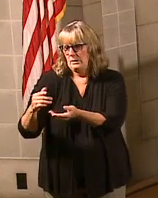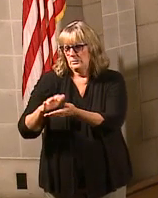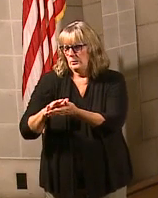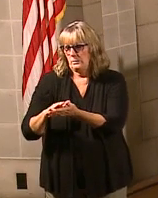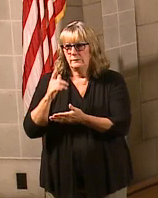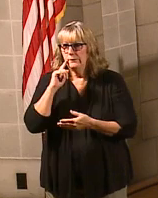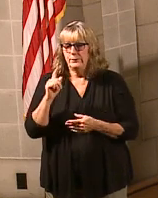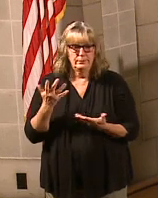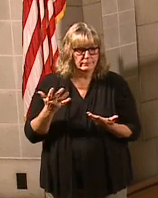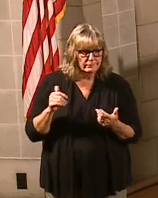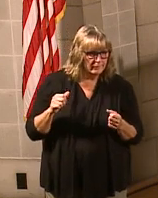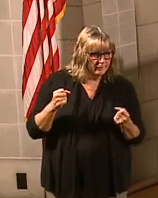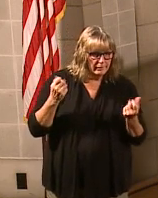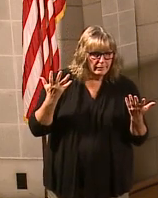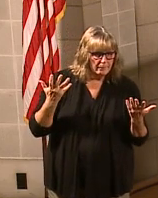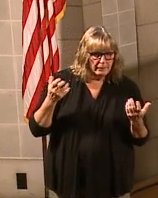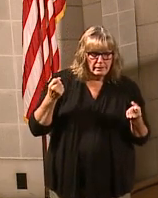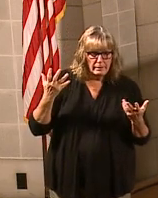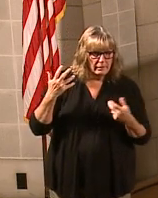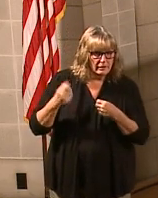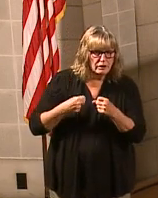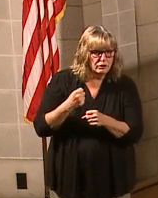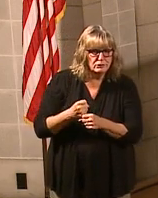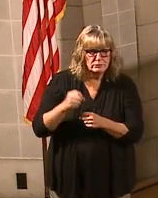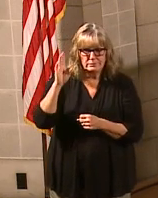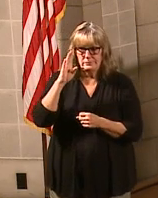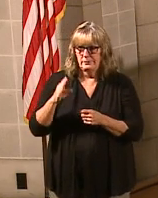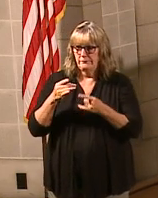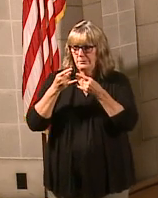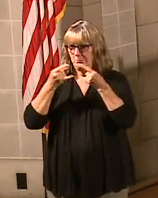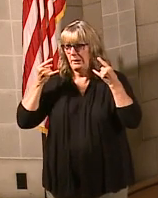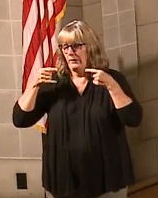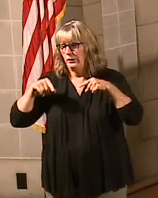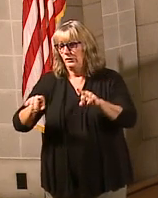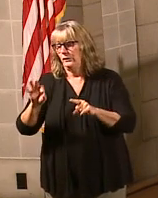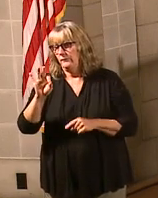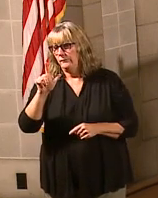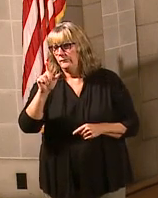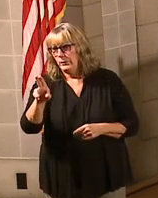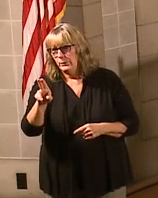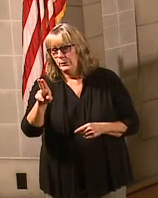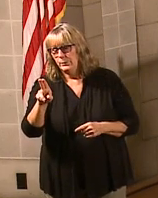KNOWING THE HARM THAT CAN BE